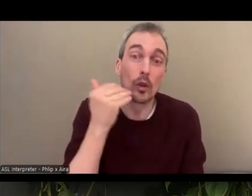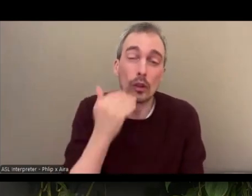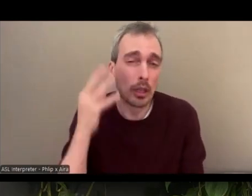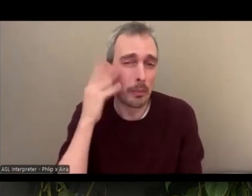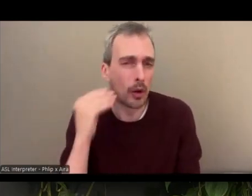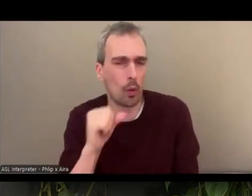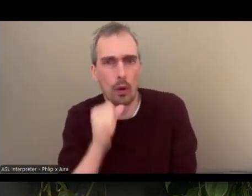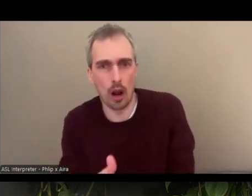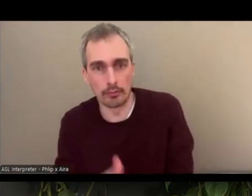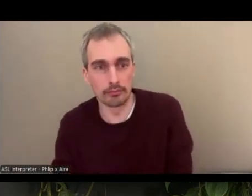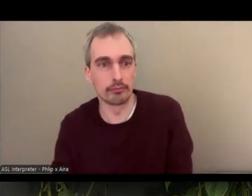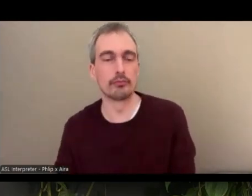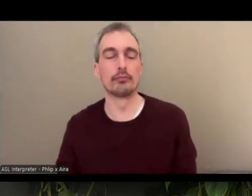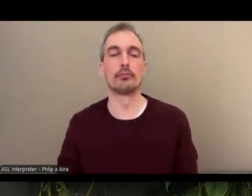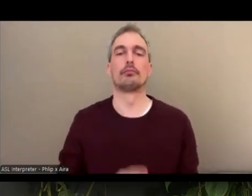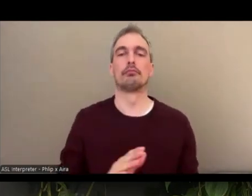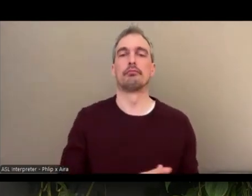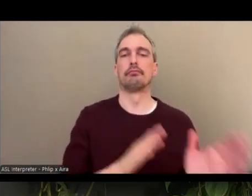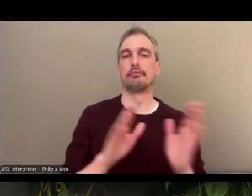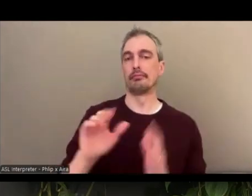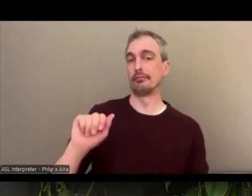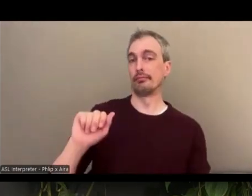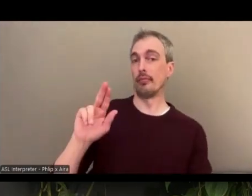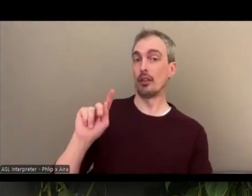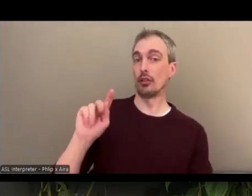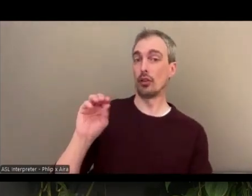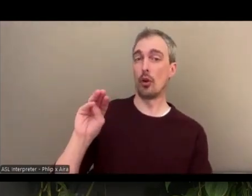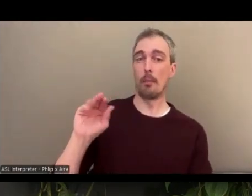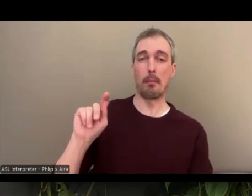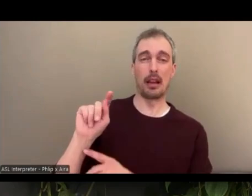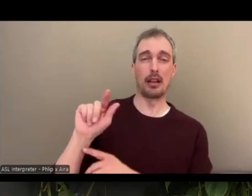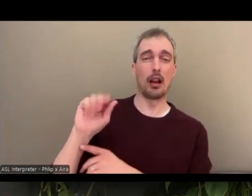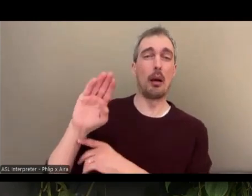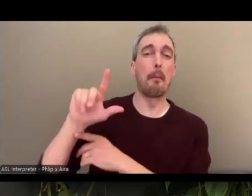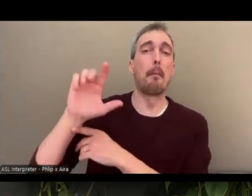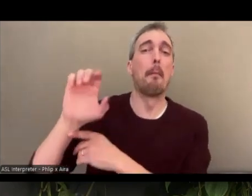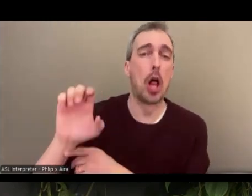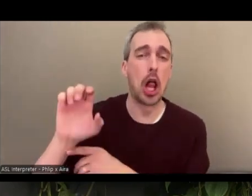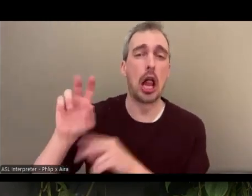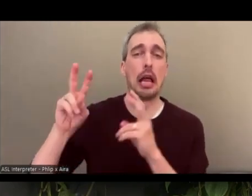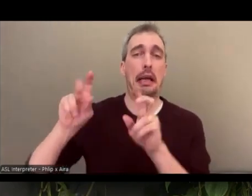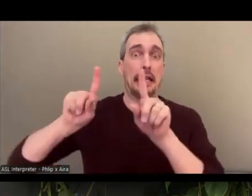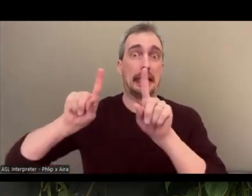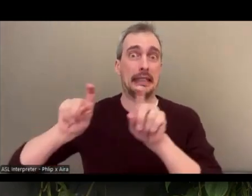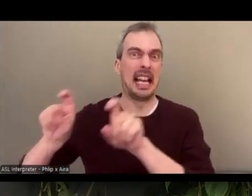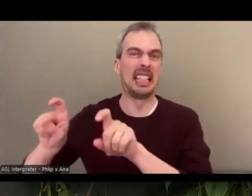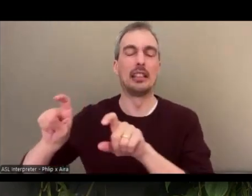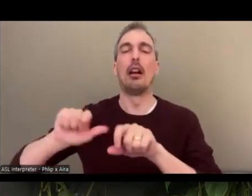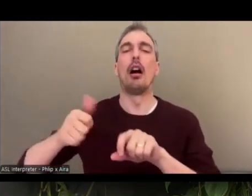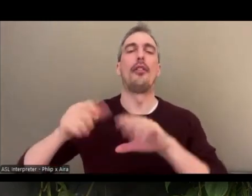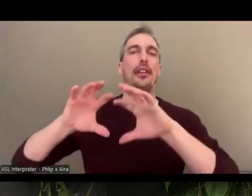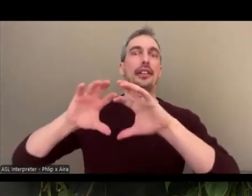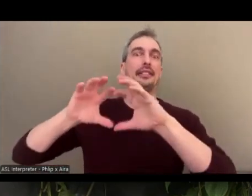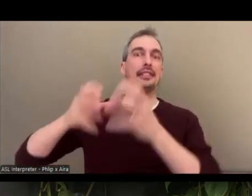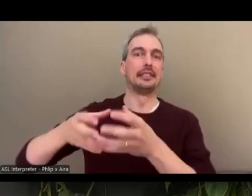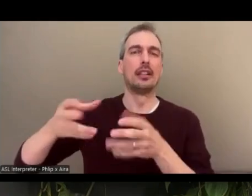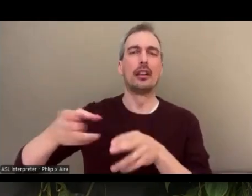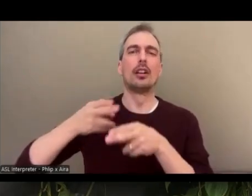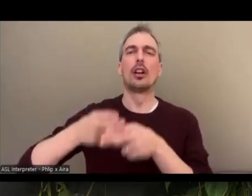Which isn't actually a word, my spellchecker tells me... But another category of automatable tests is end to end, or sometimes called E2E tests.